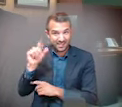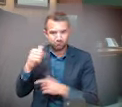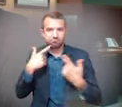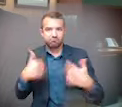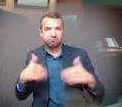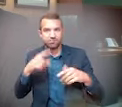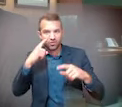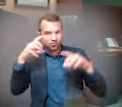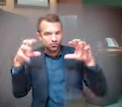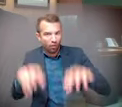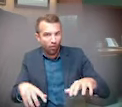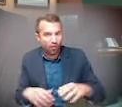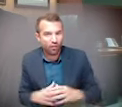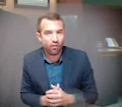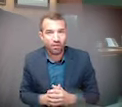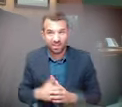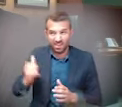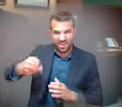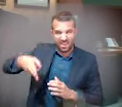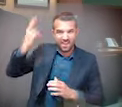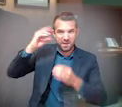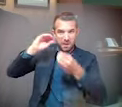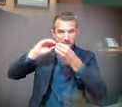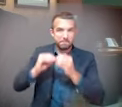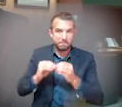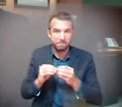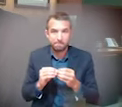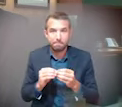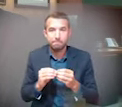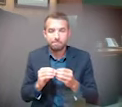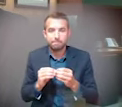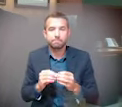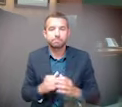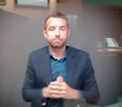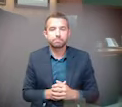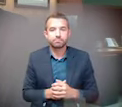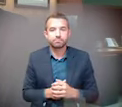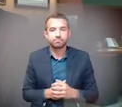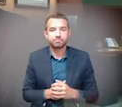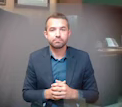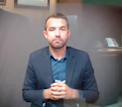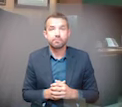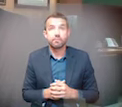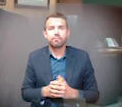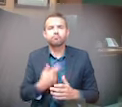and shocked to hear that that number is so high. I'd like to ask all of you, and we're actually going to start with Anil,